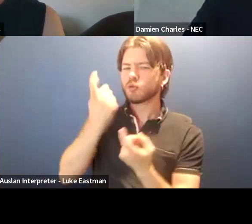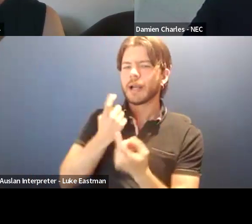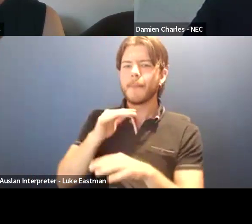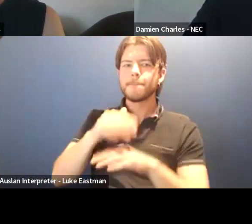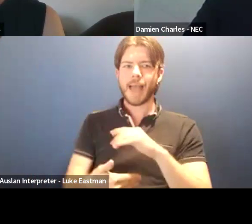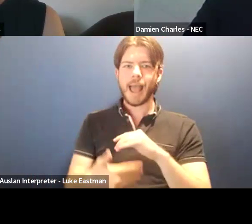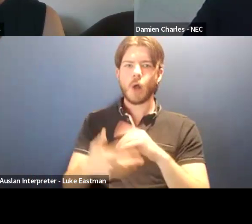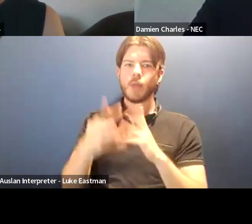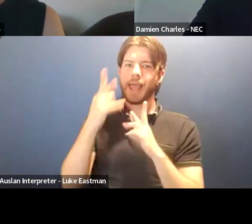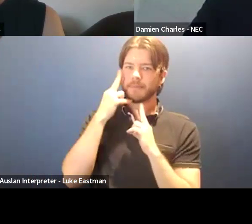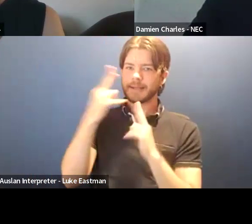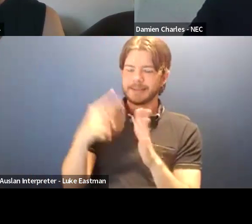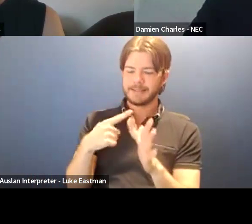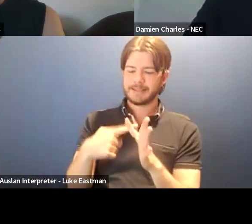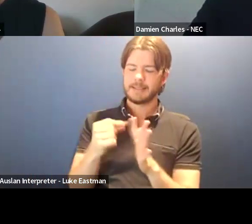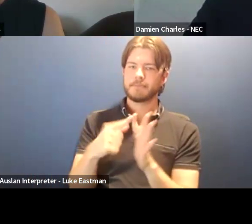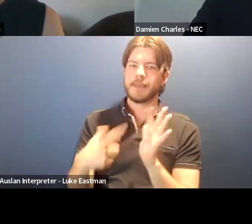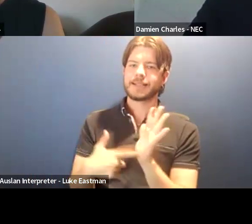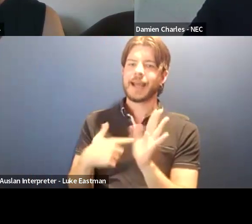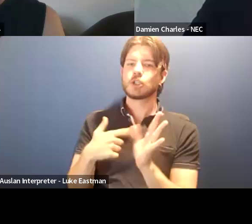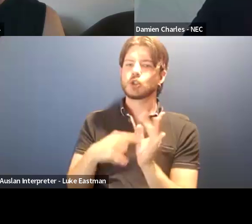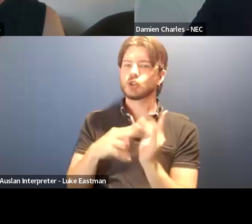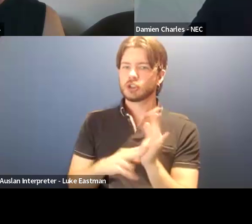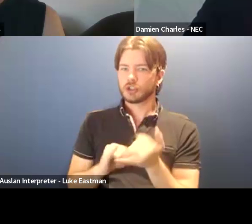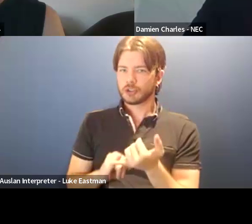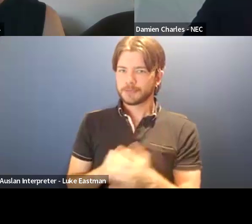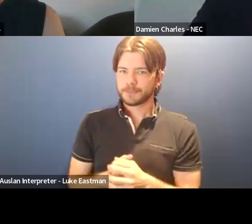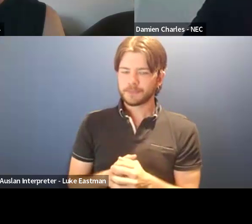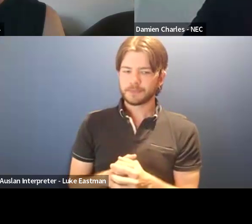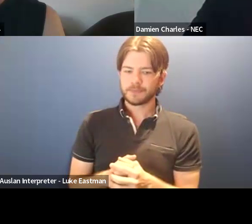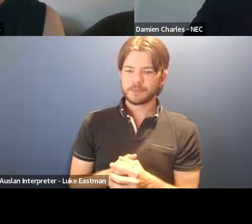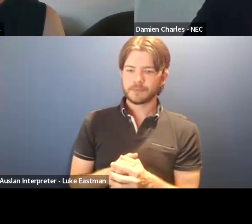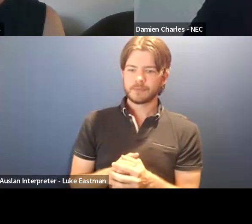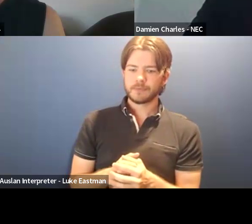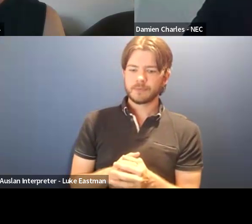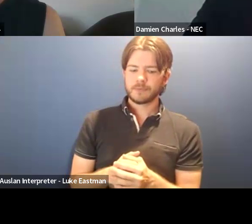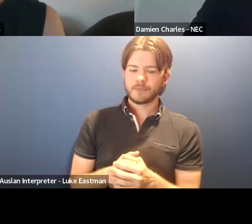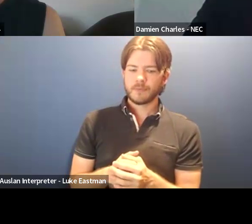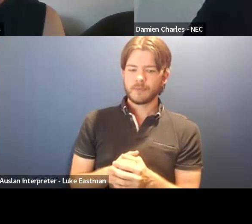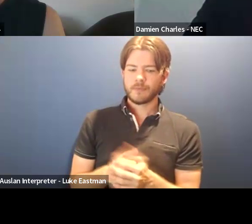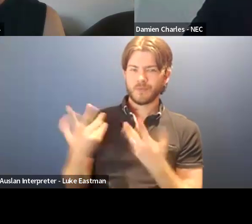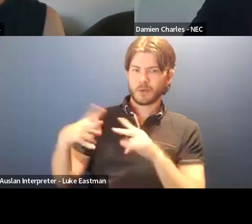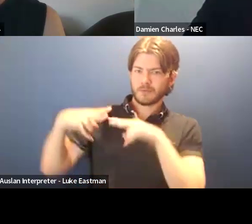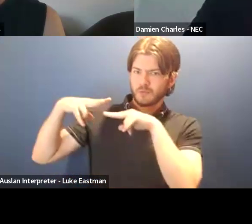know that you know, some of the research has also looked at you